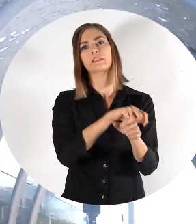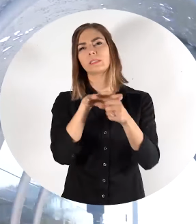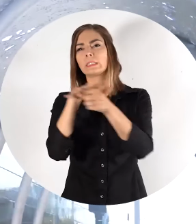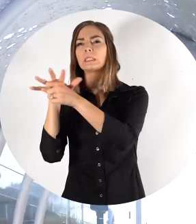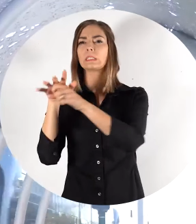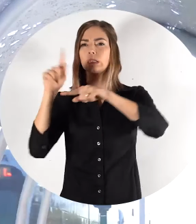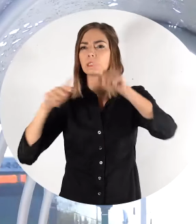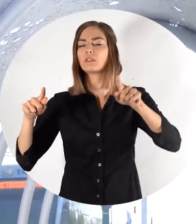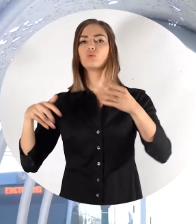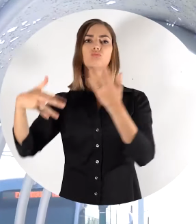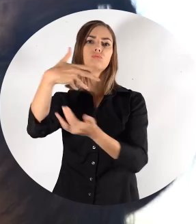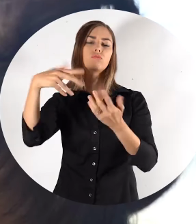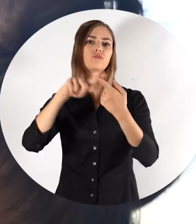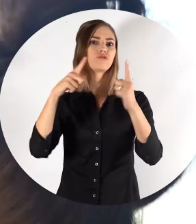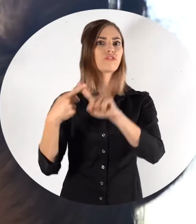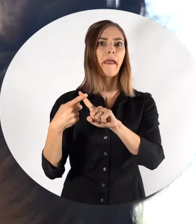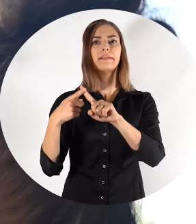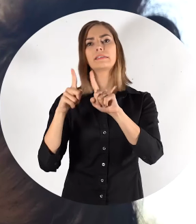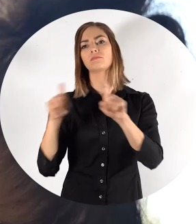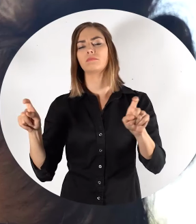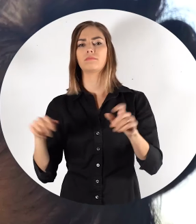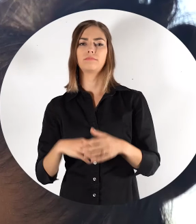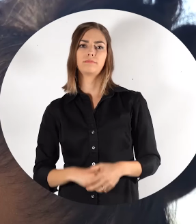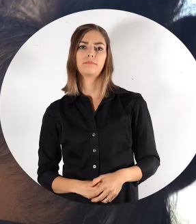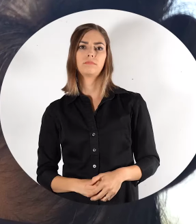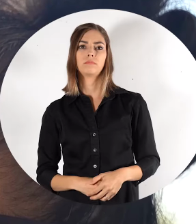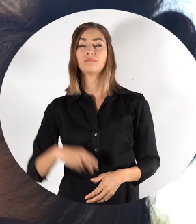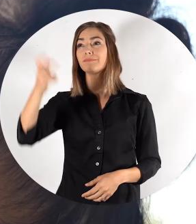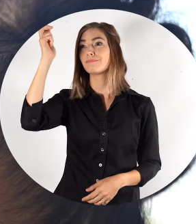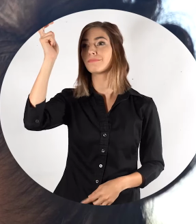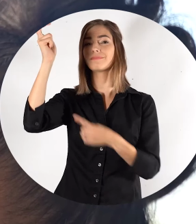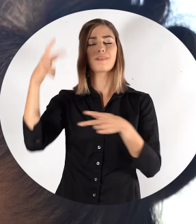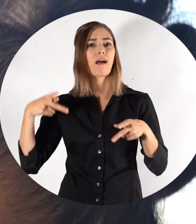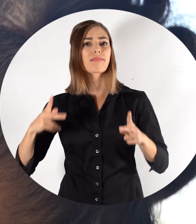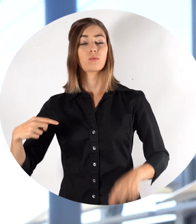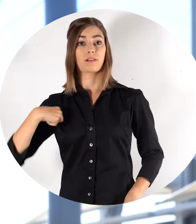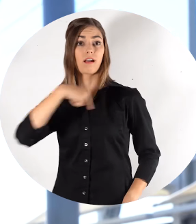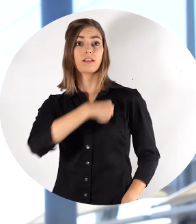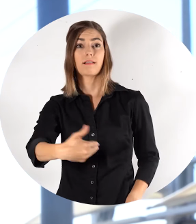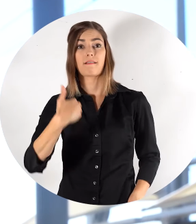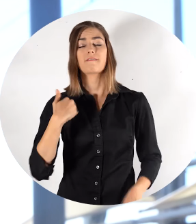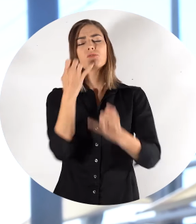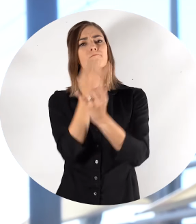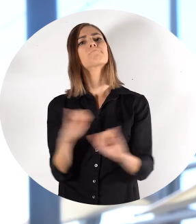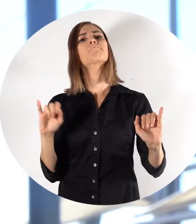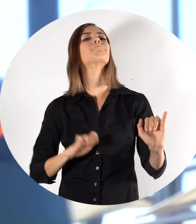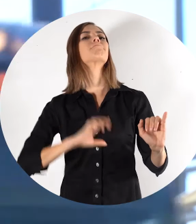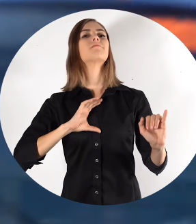or to different locations that I wanna get out to to hang out with friends. It allows us to have independence because we're not having to wait